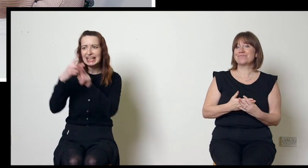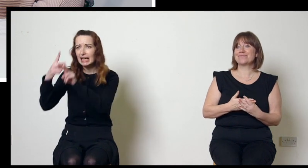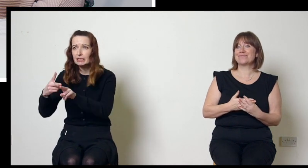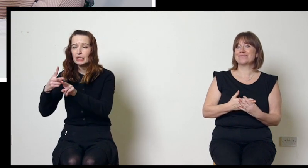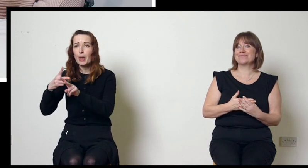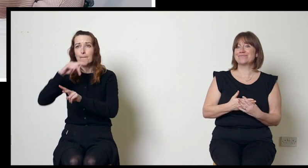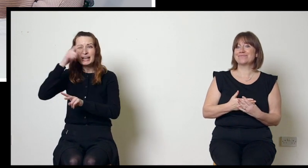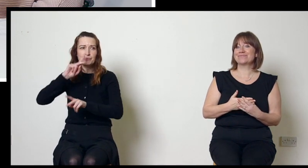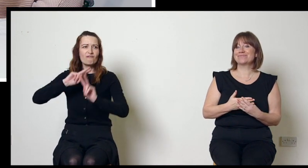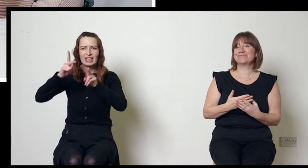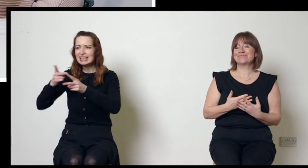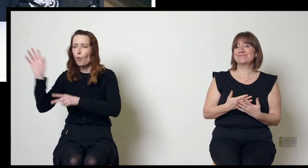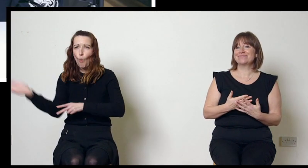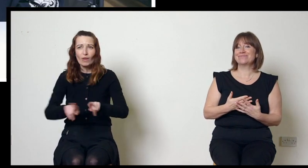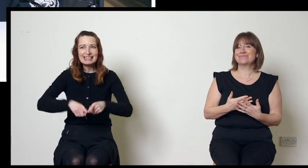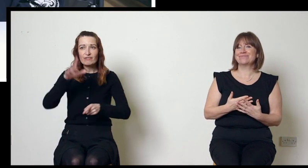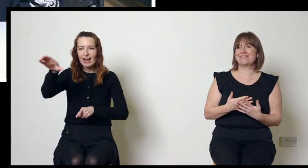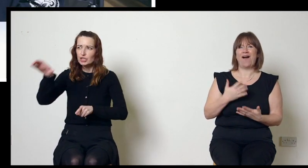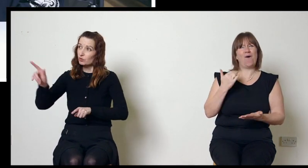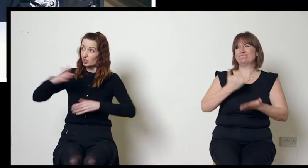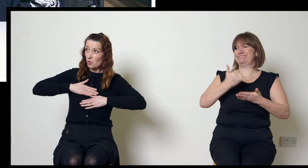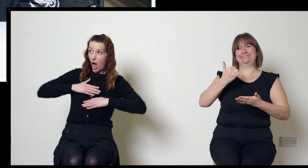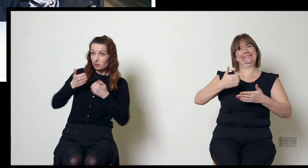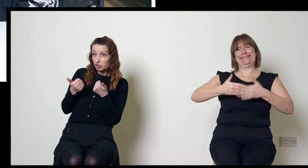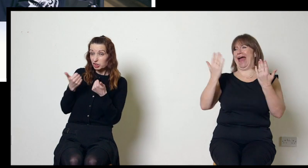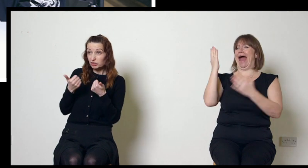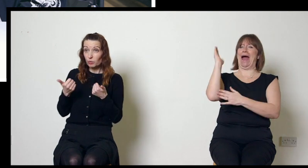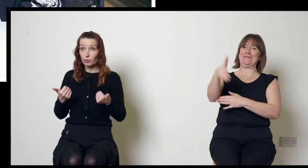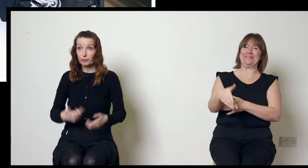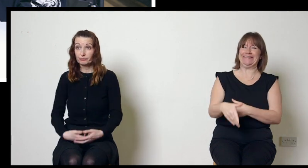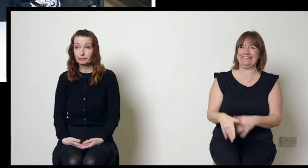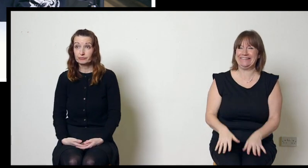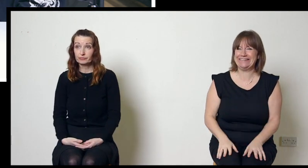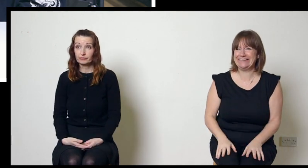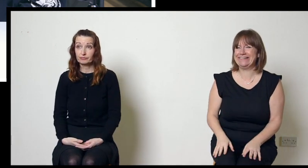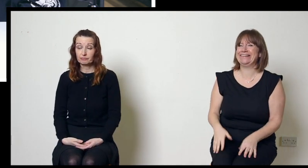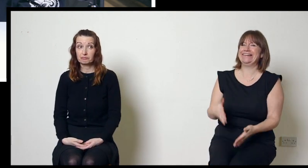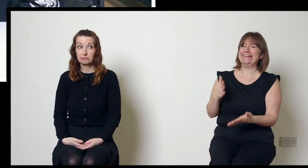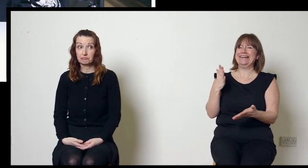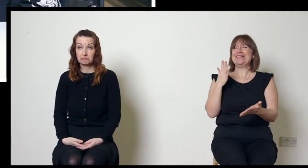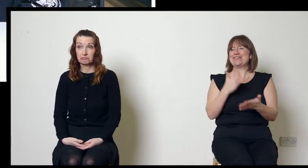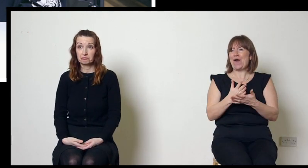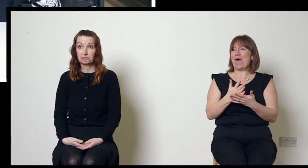What was that like for you? It was a great day out. It was a great day out. But it was so eye opening, so eye opening.